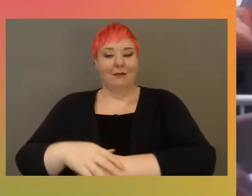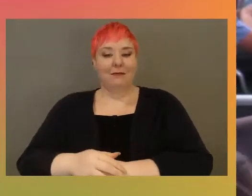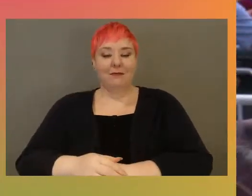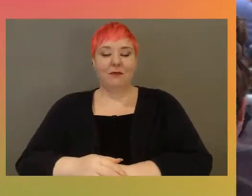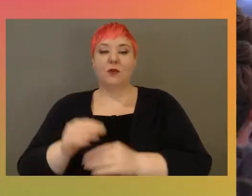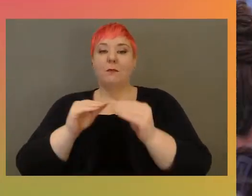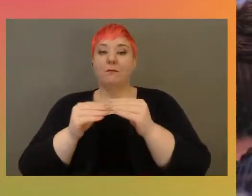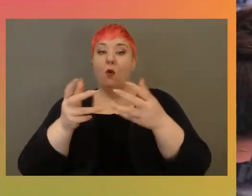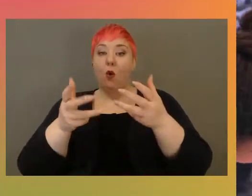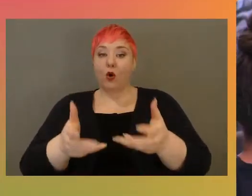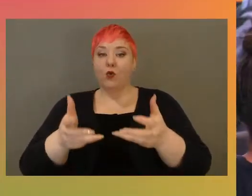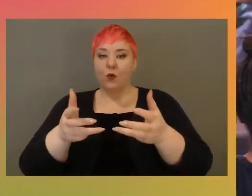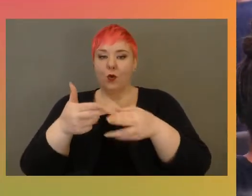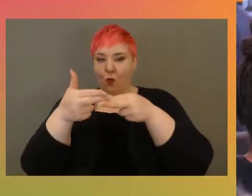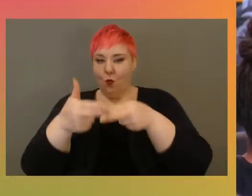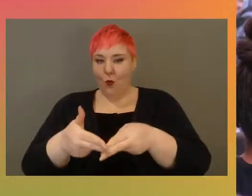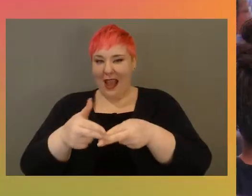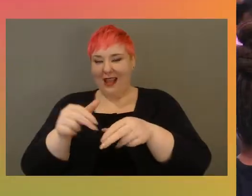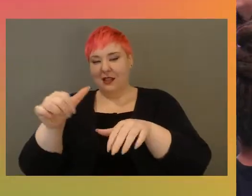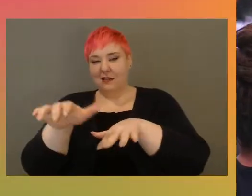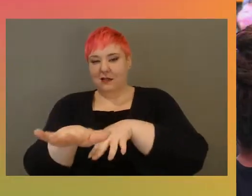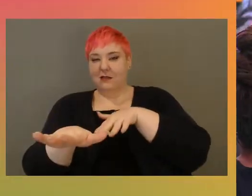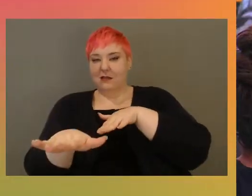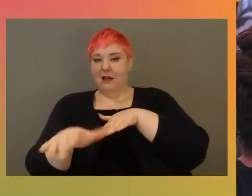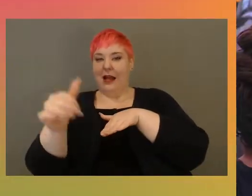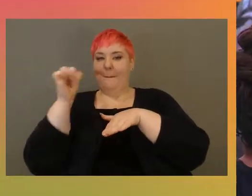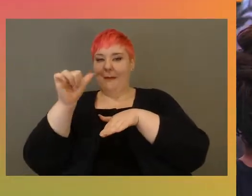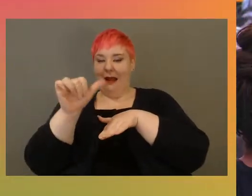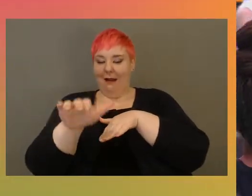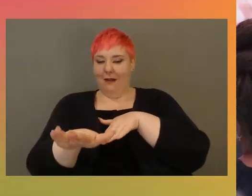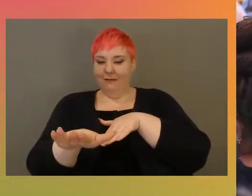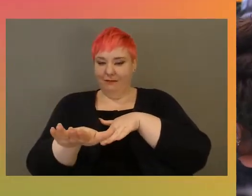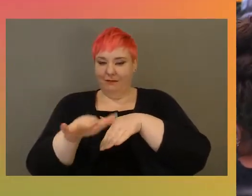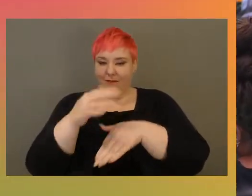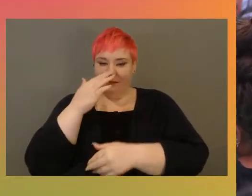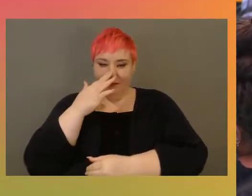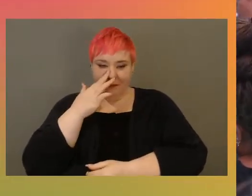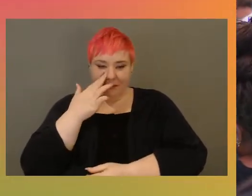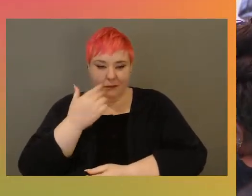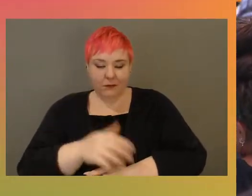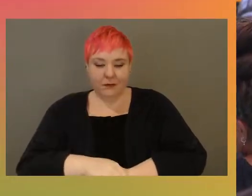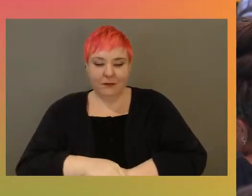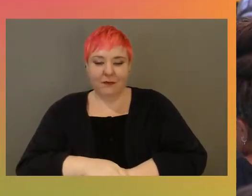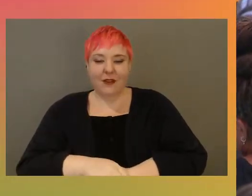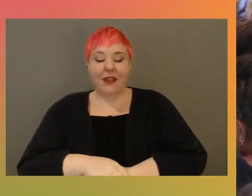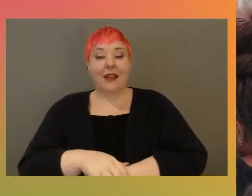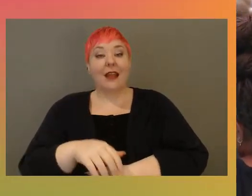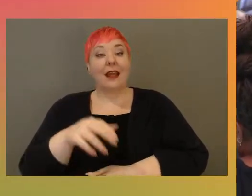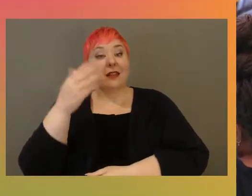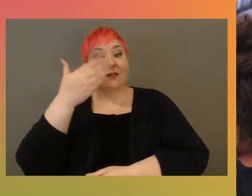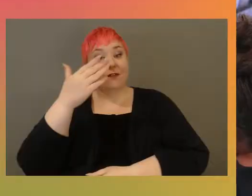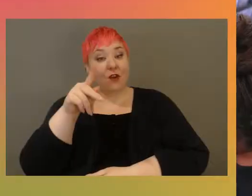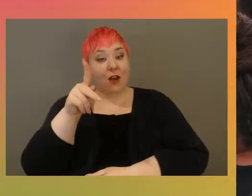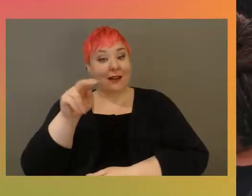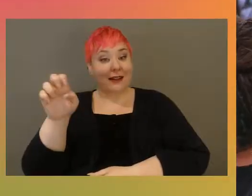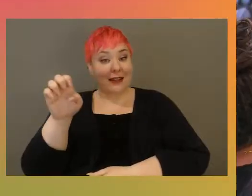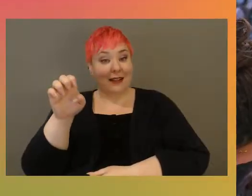SLIDE YOUR HANDS DOWN THE BACK LEG, LIFT YOUR CHEST.